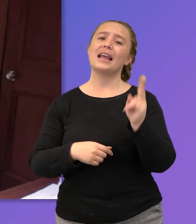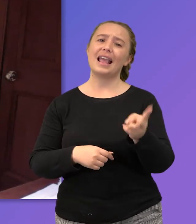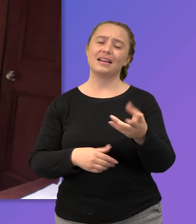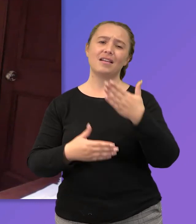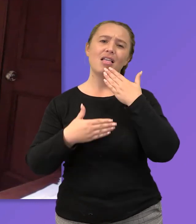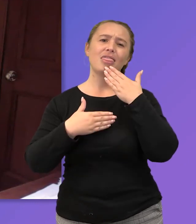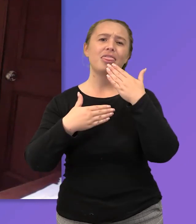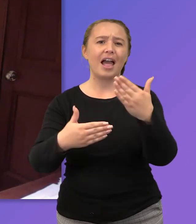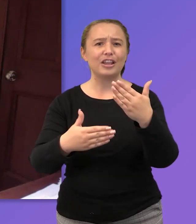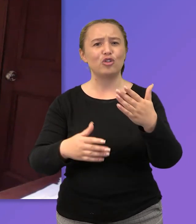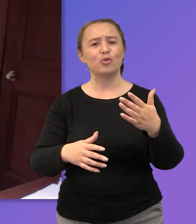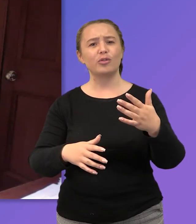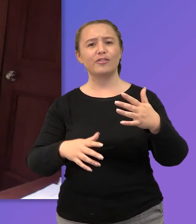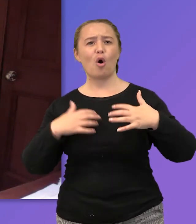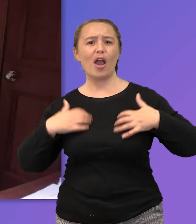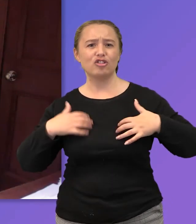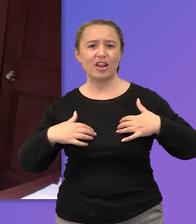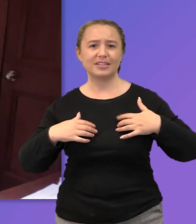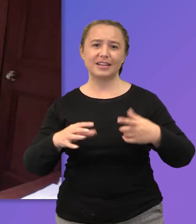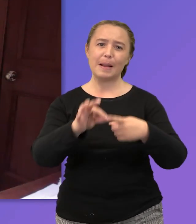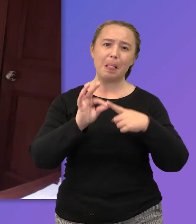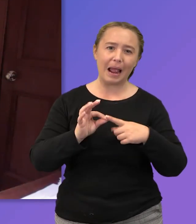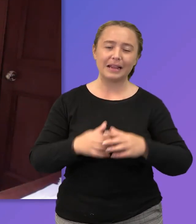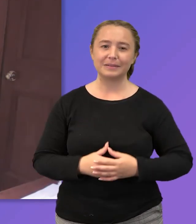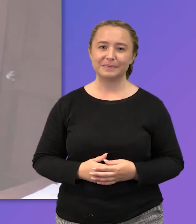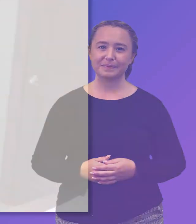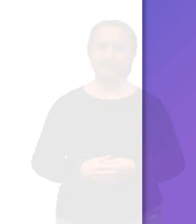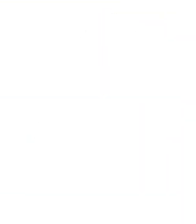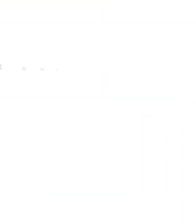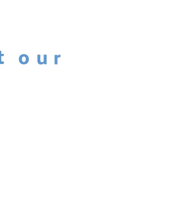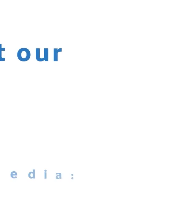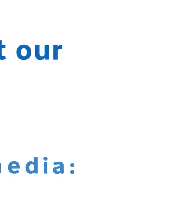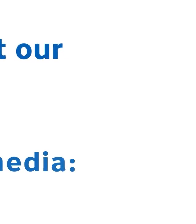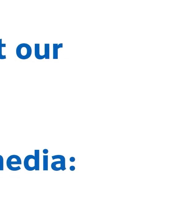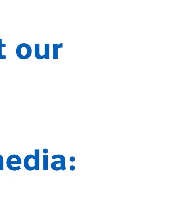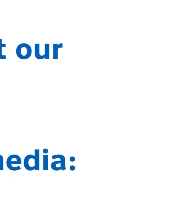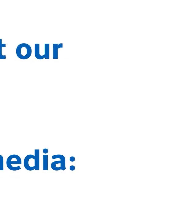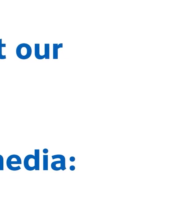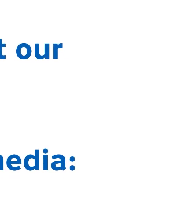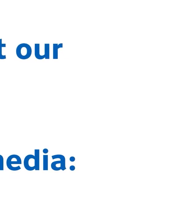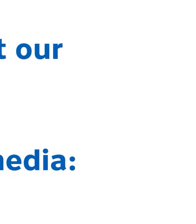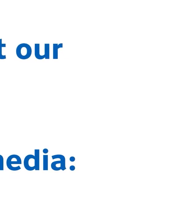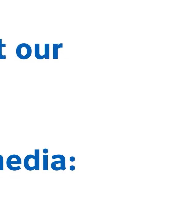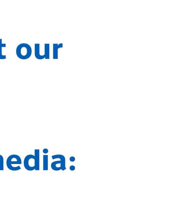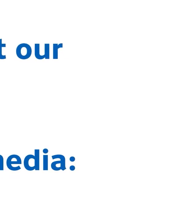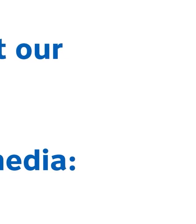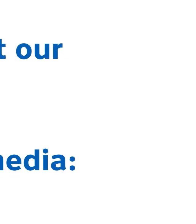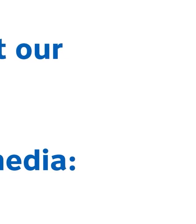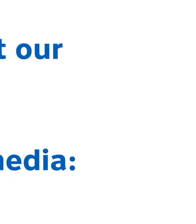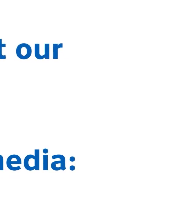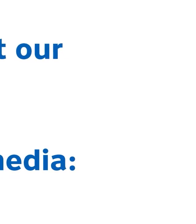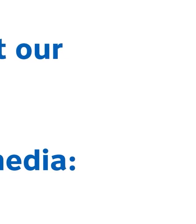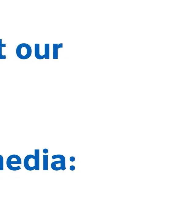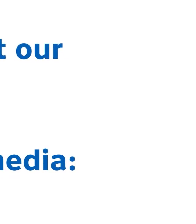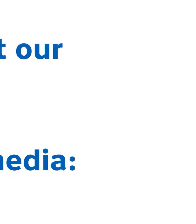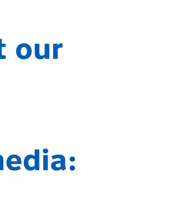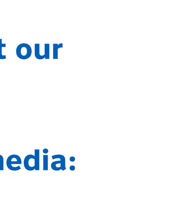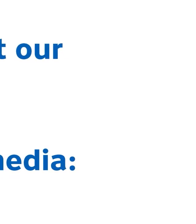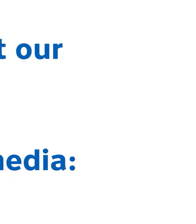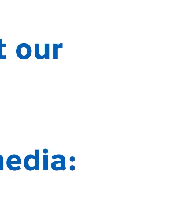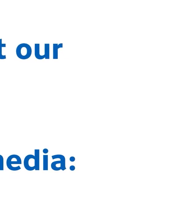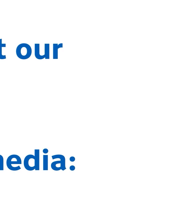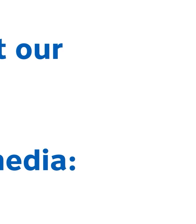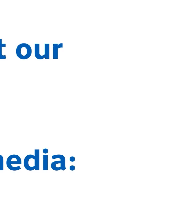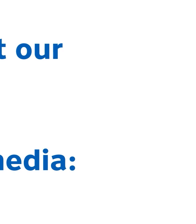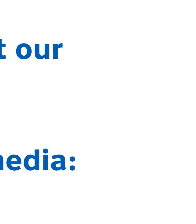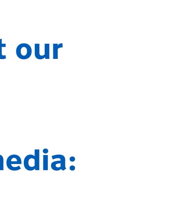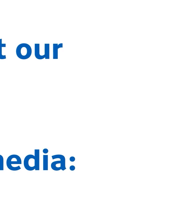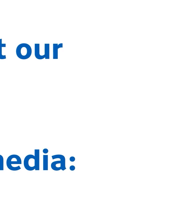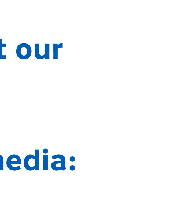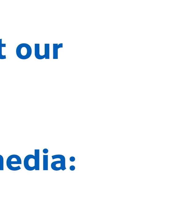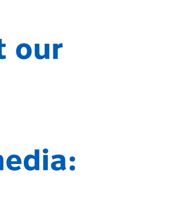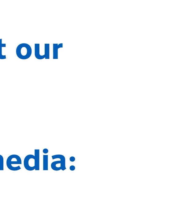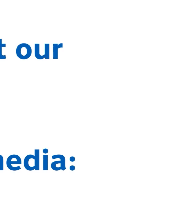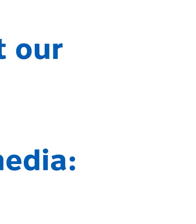and once again, thanks for showing an interest in the role.